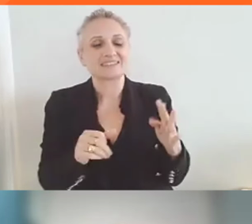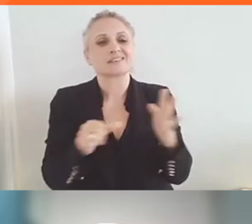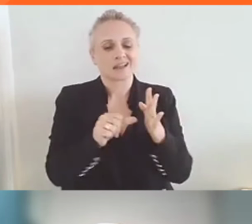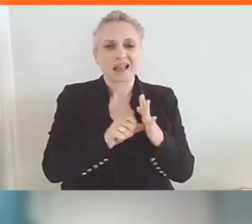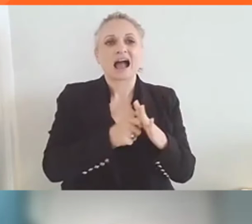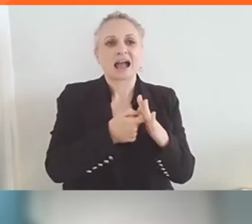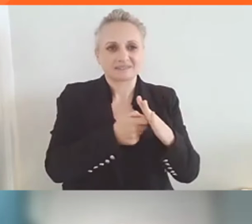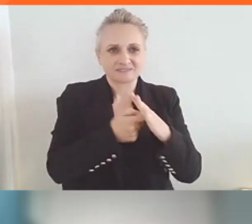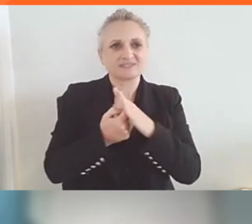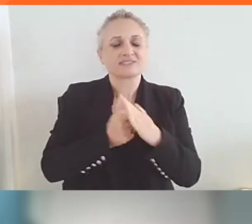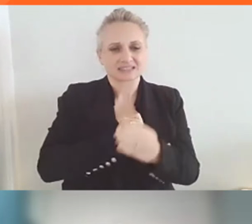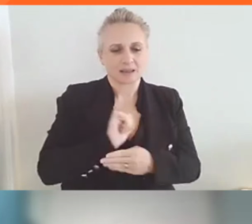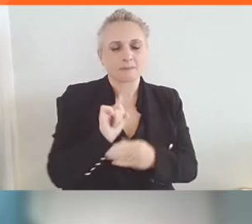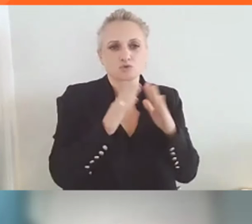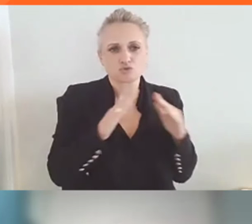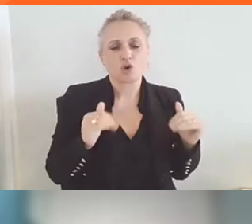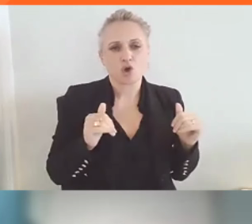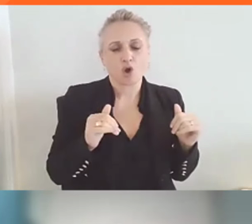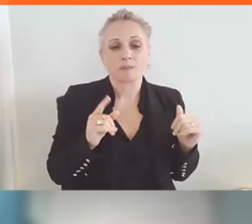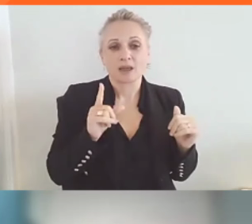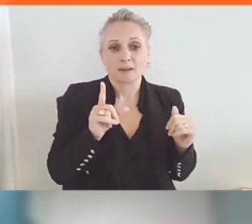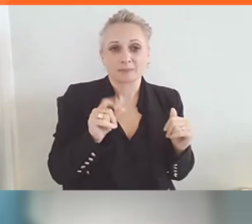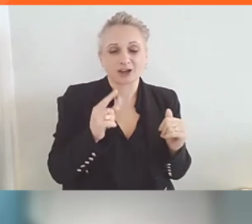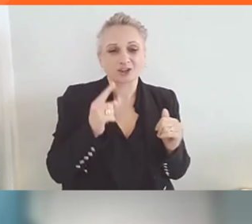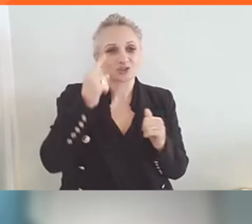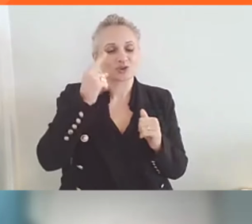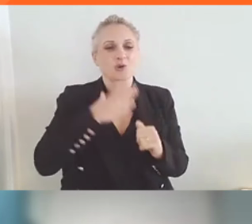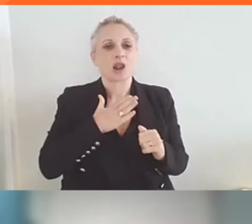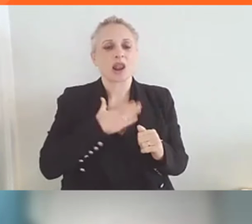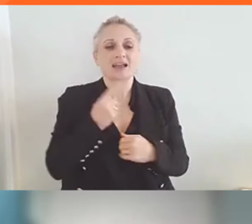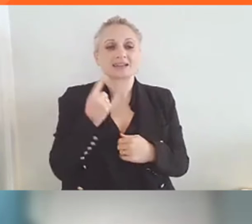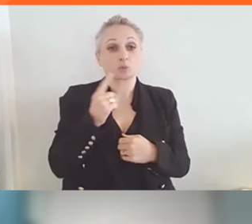But I do believe that the 1% loans you're talking about could actually